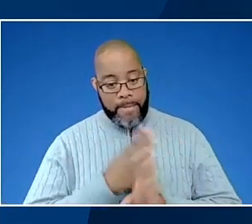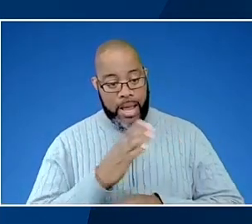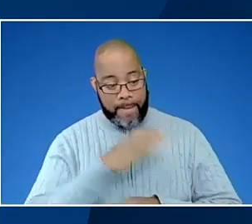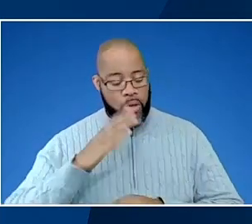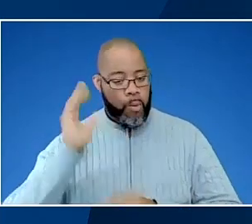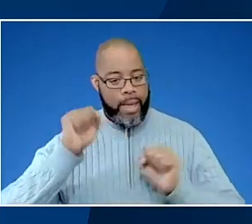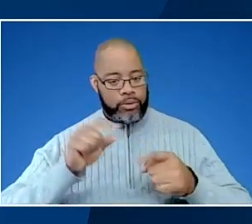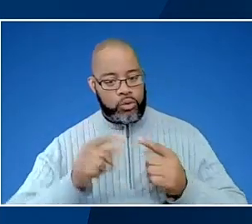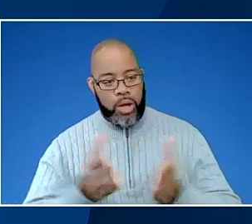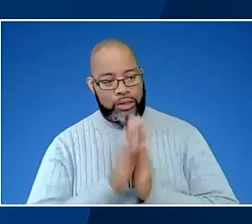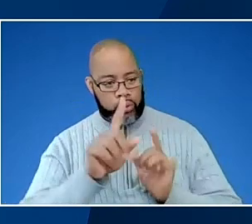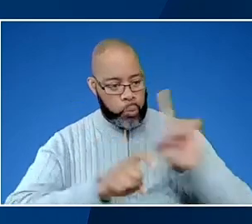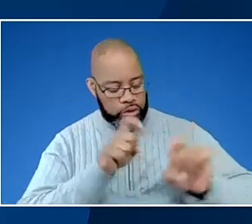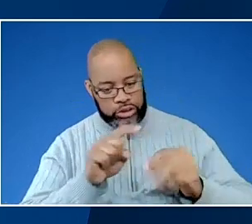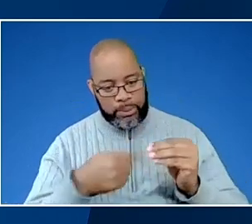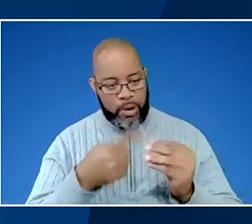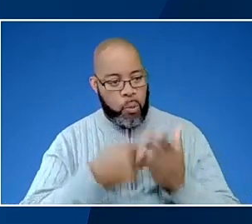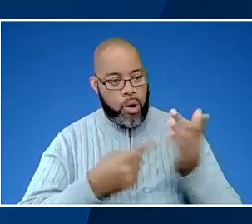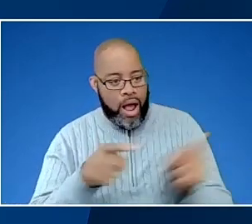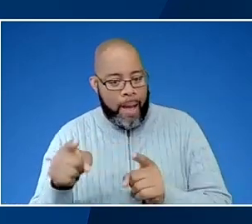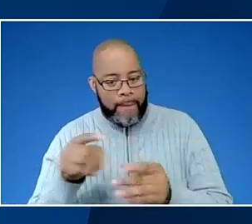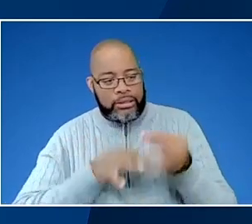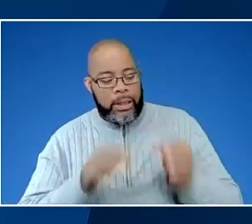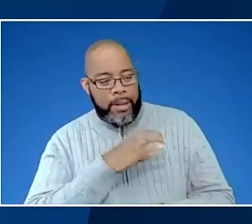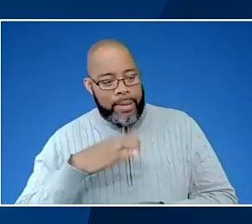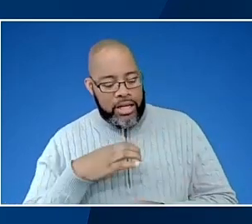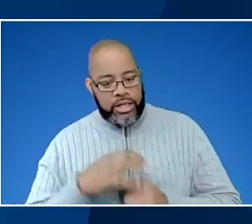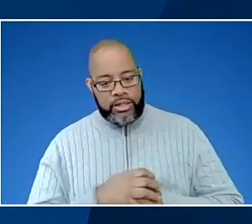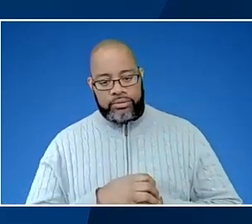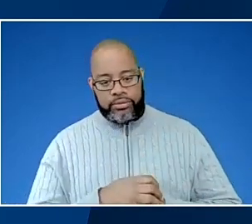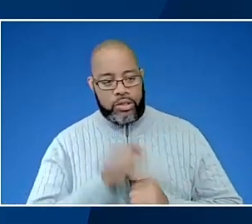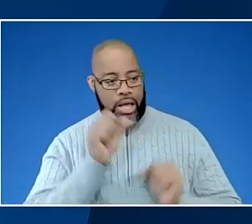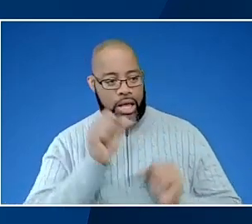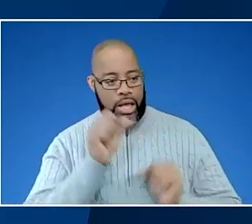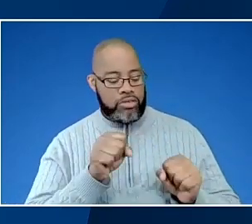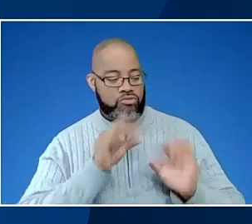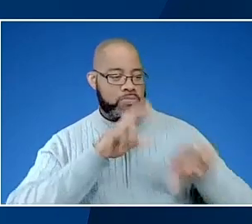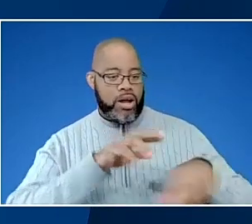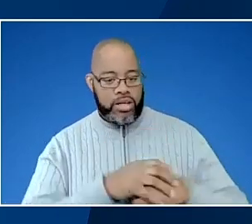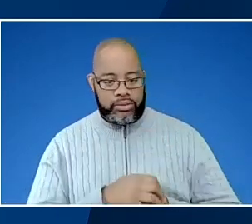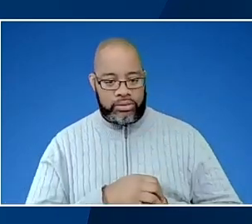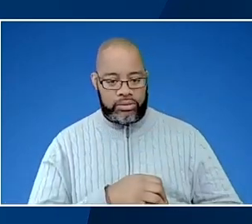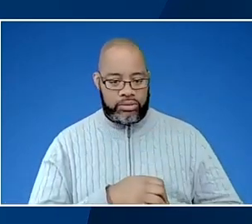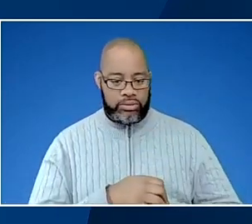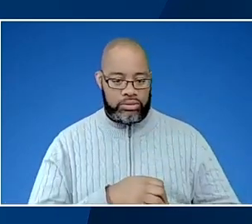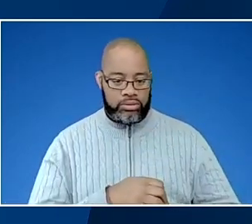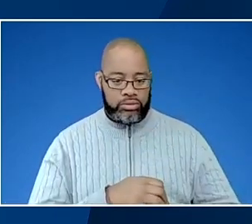you questions about what happened at the subcommittee, and you'll be able to respond, you know, to those questions.